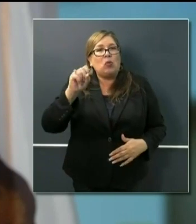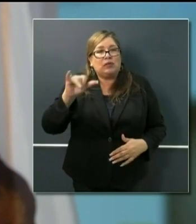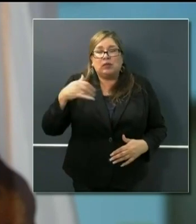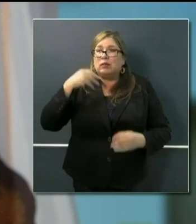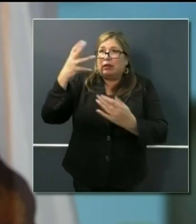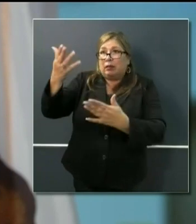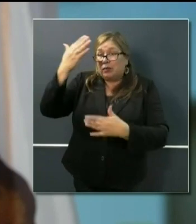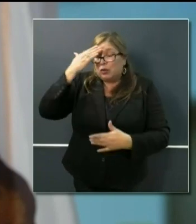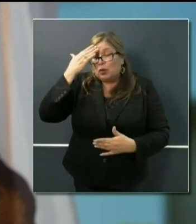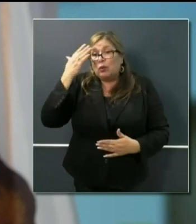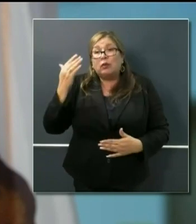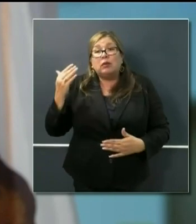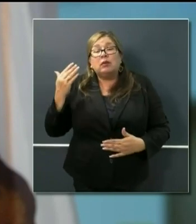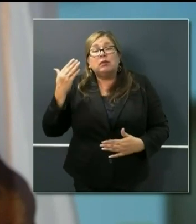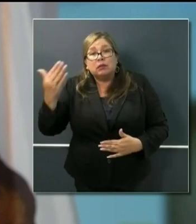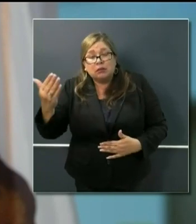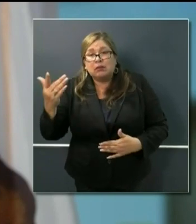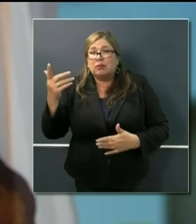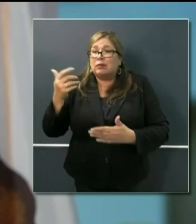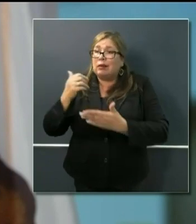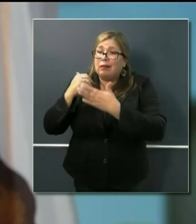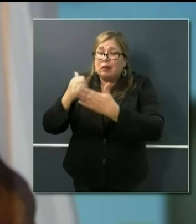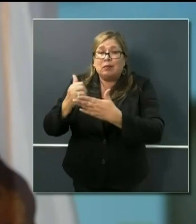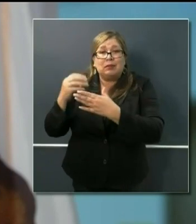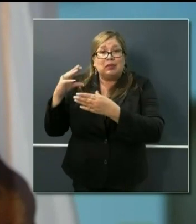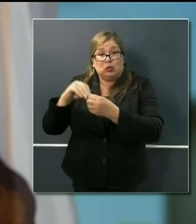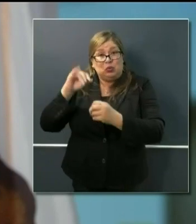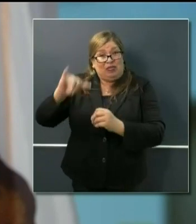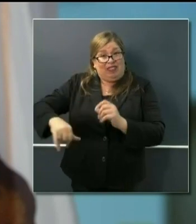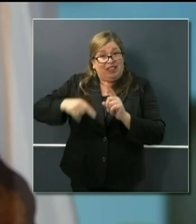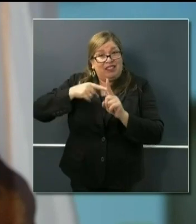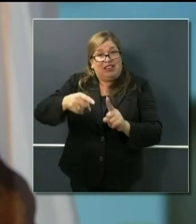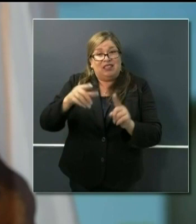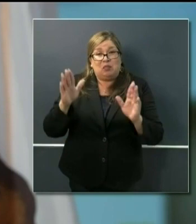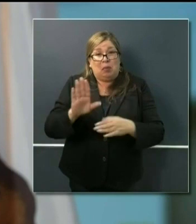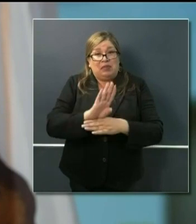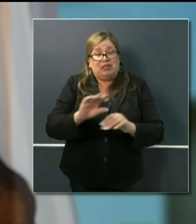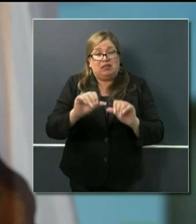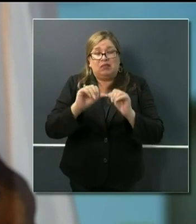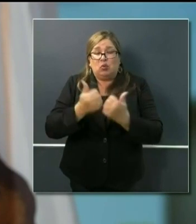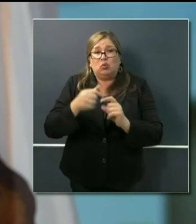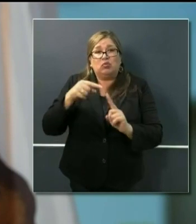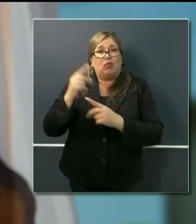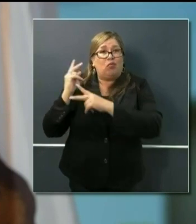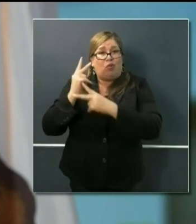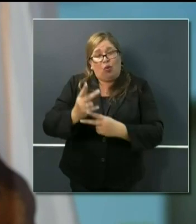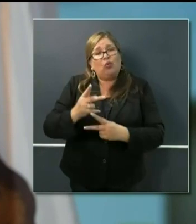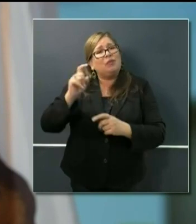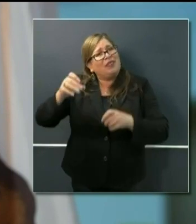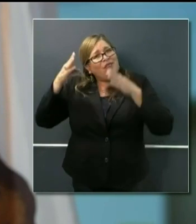WE ARE TRYING TO FIND OUT EXACTLY WHY AND IT WAS CLEAR